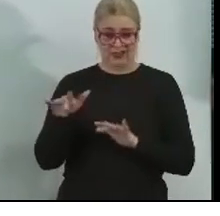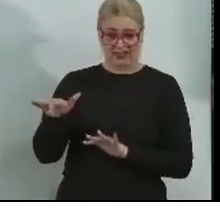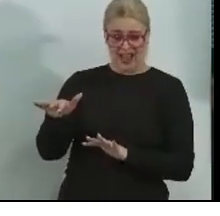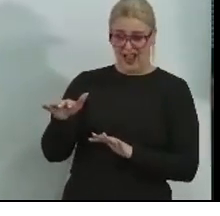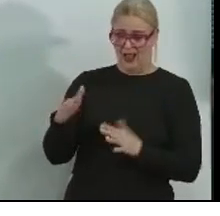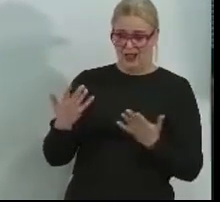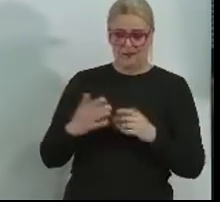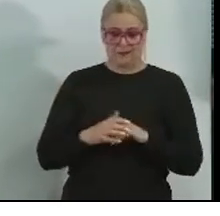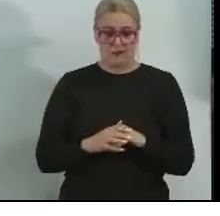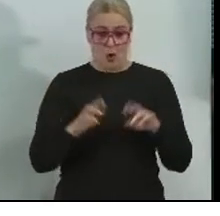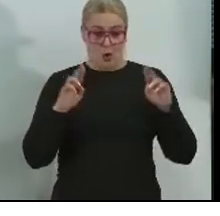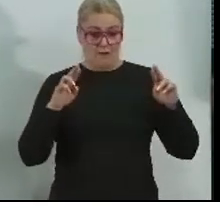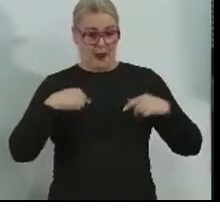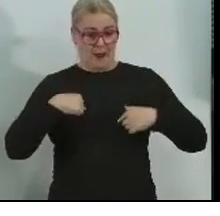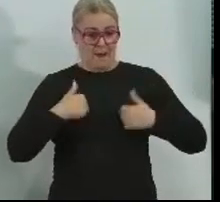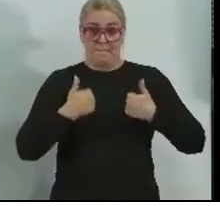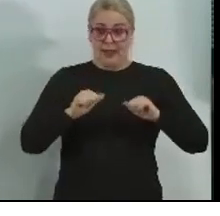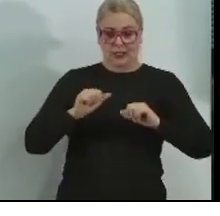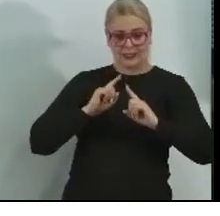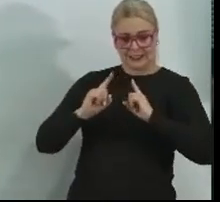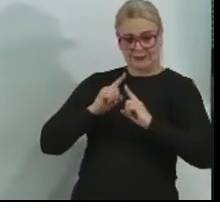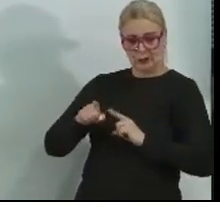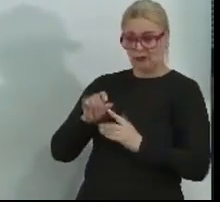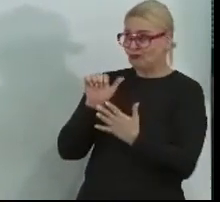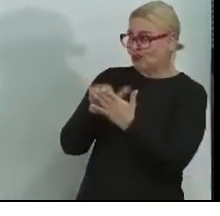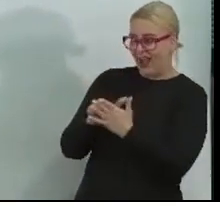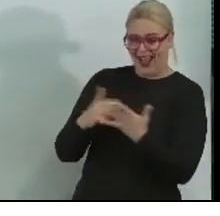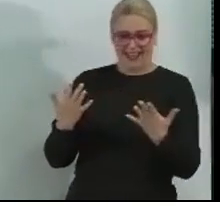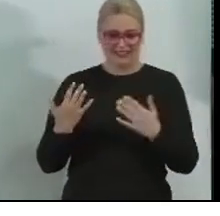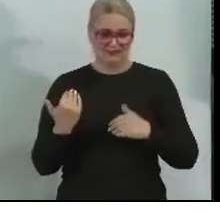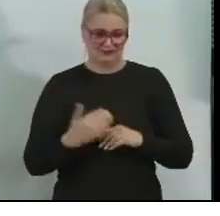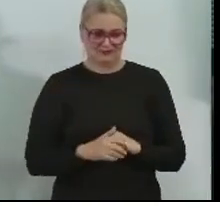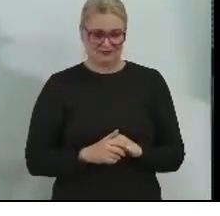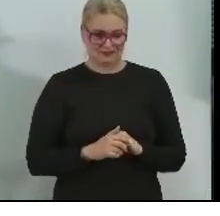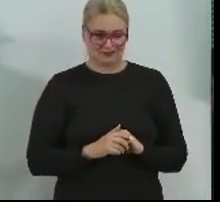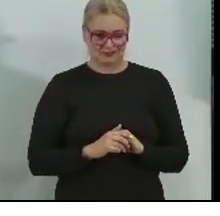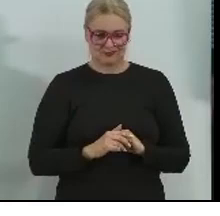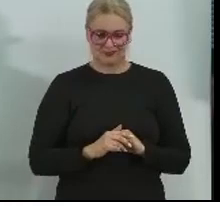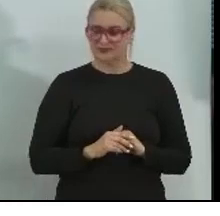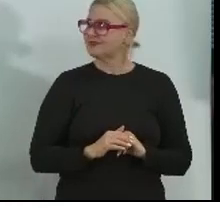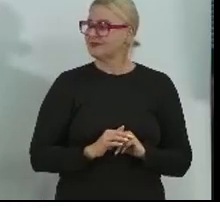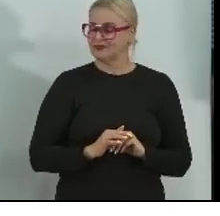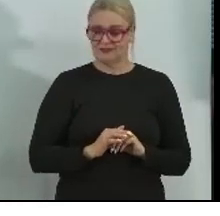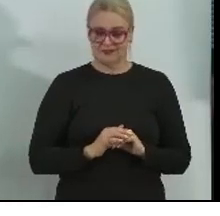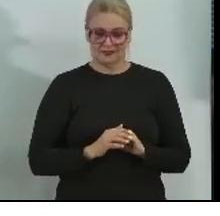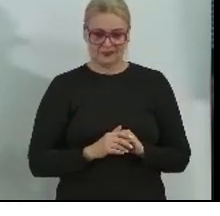of break those barriers down. It's really refreshing to see. And do you see it changing around you in other settings that